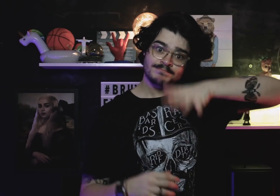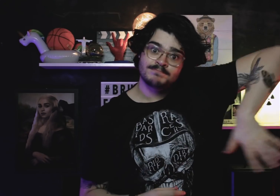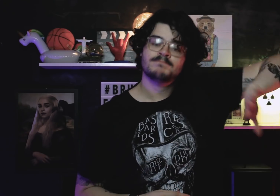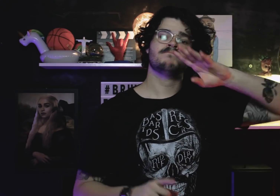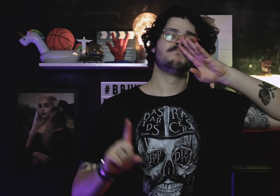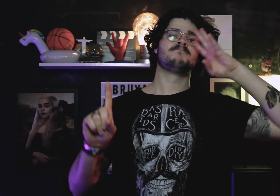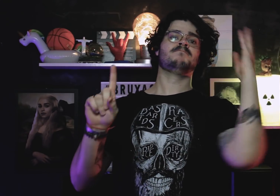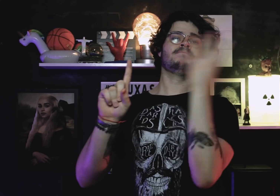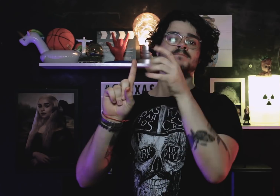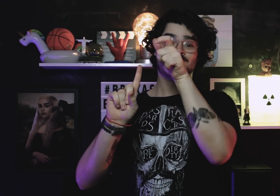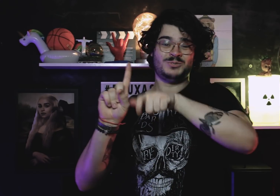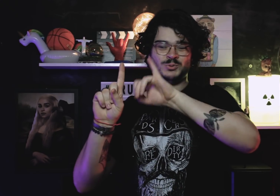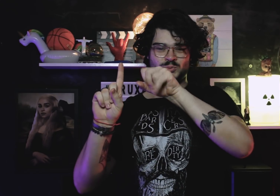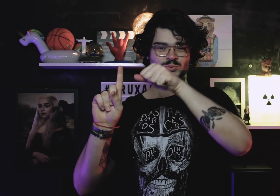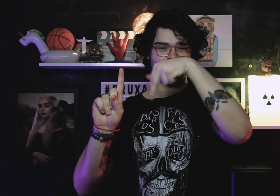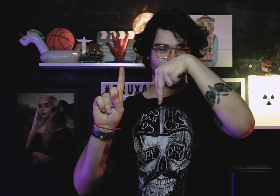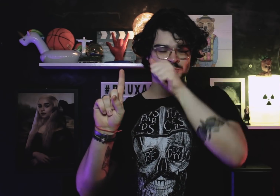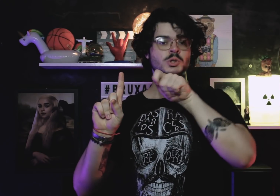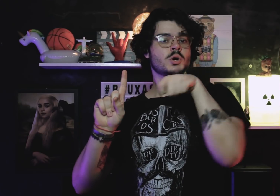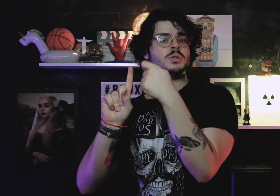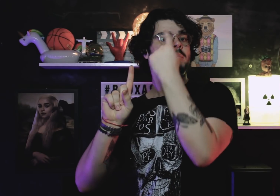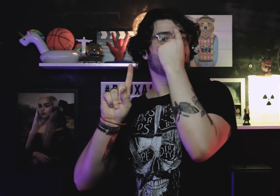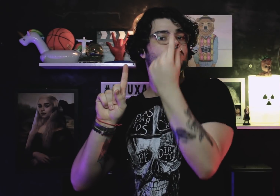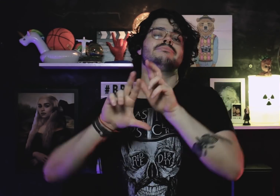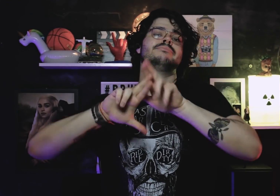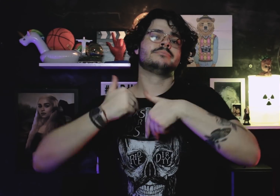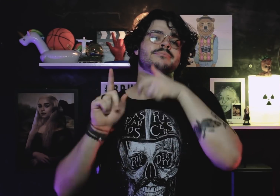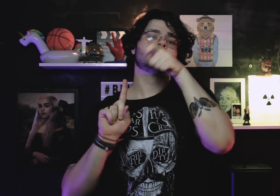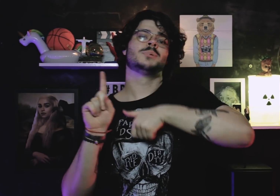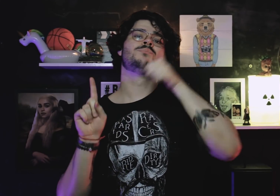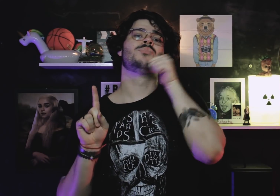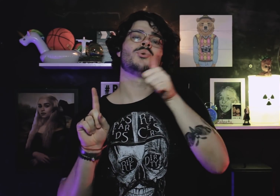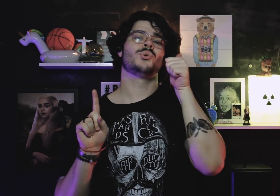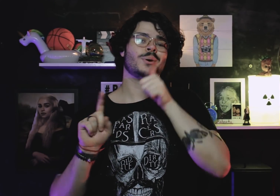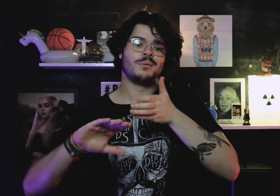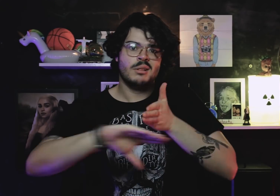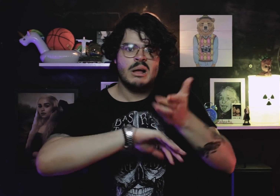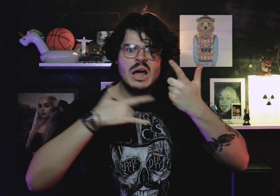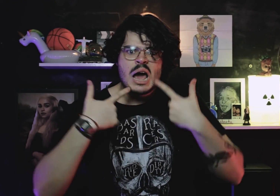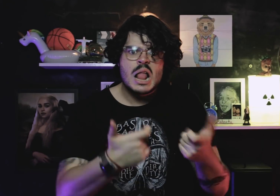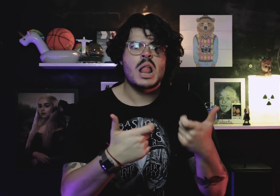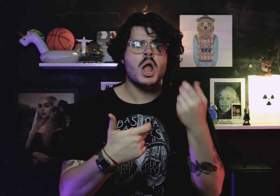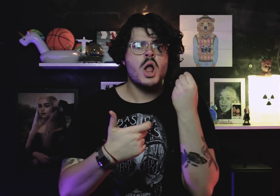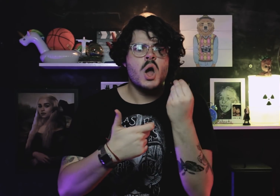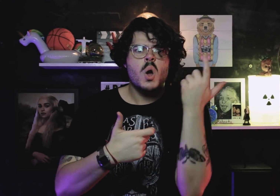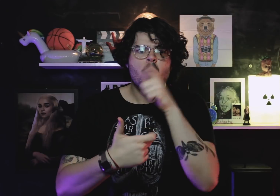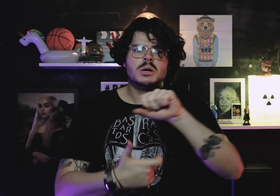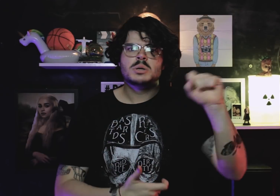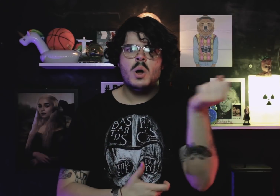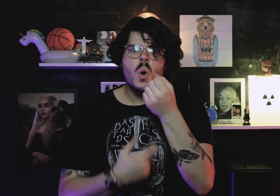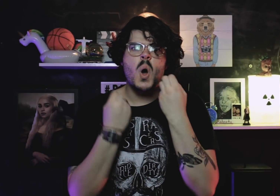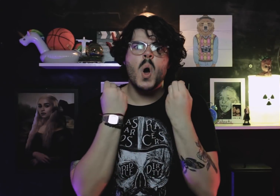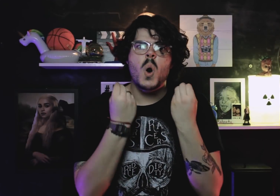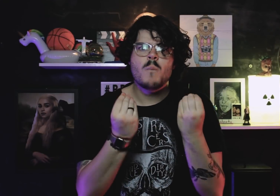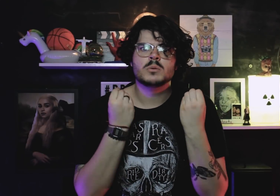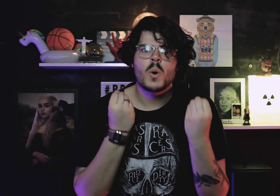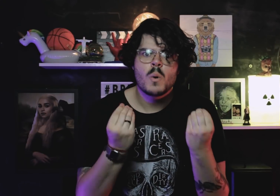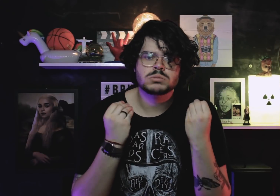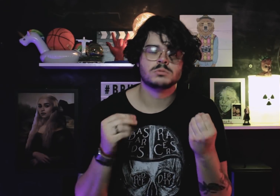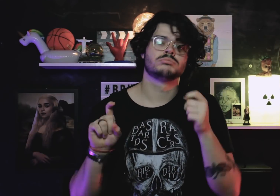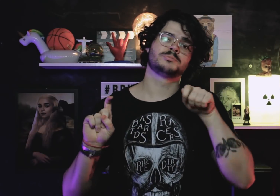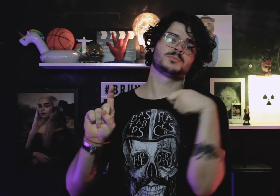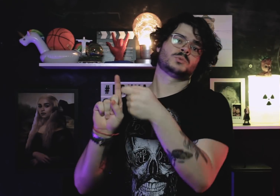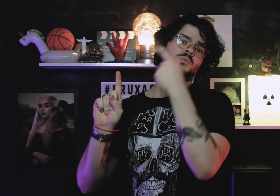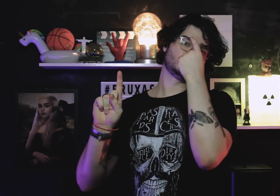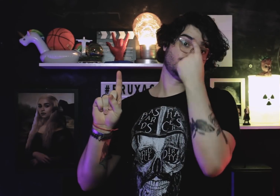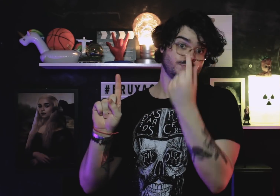She was accused of witchcraft for being a warrior and for her abilities,